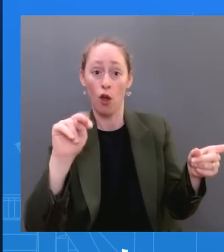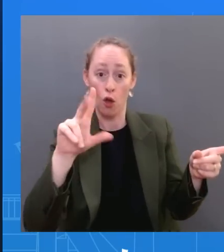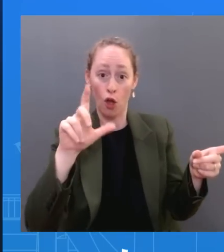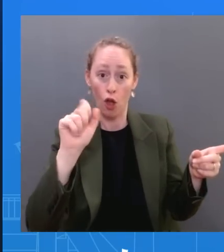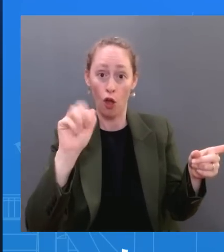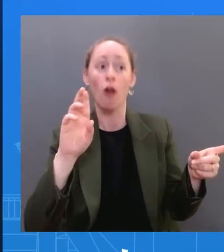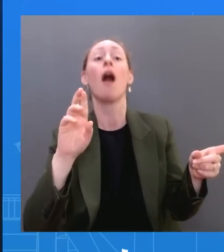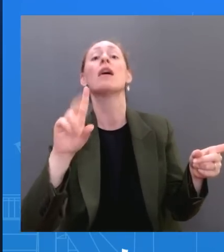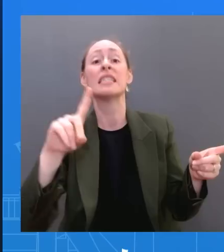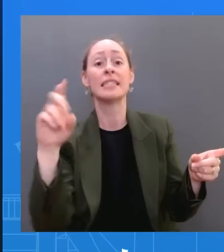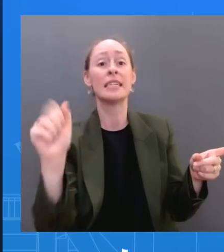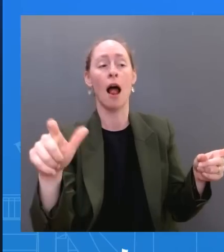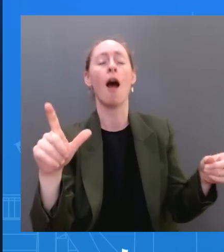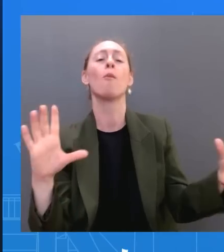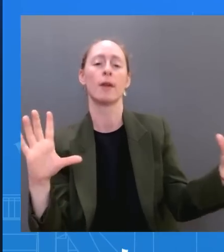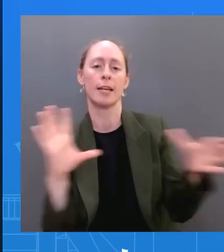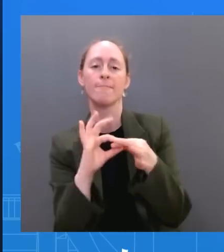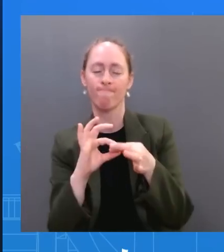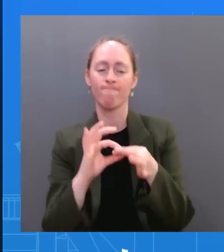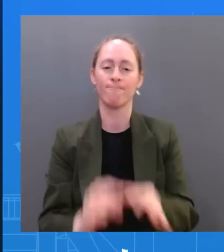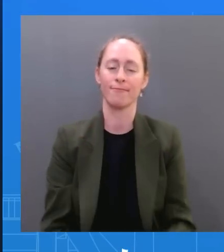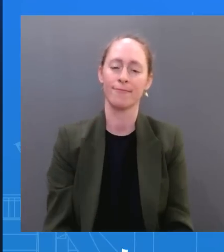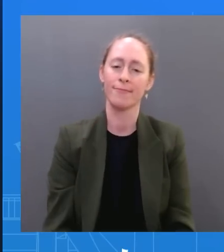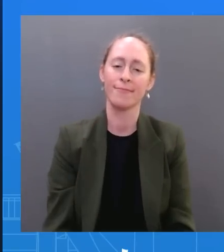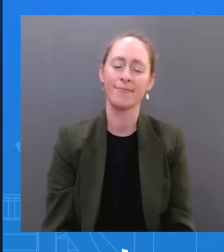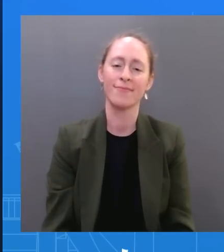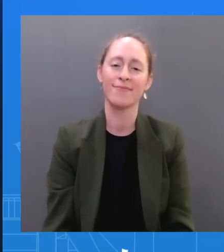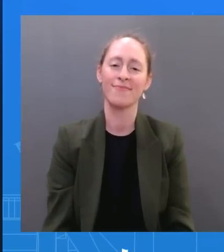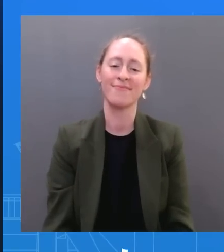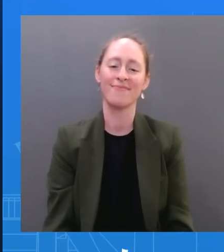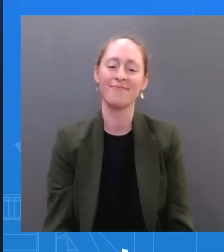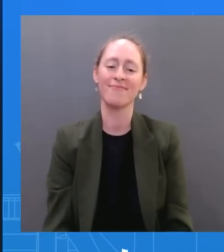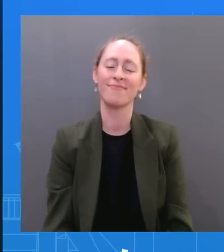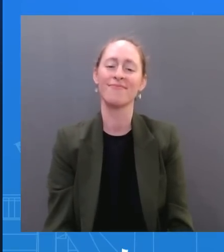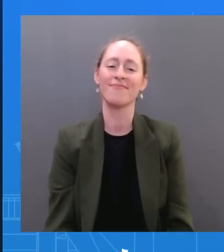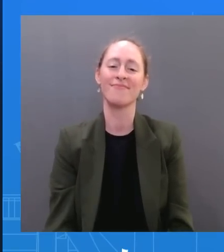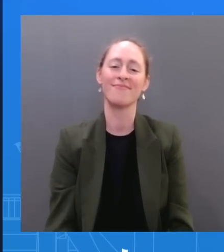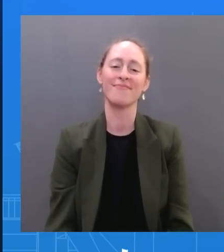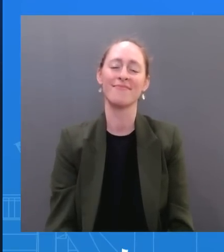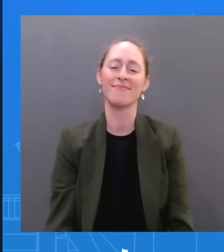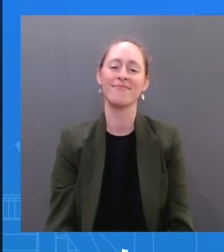We've reestablished diplomatic ties with the Palestinians that had basically severed under our predecessor.